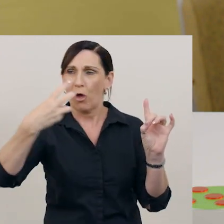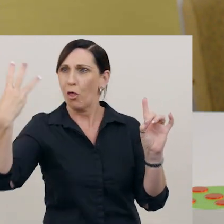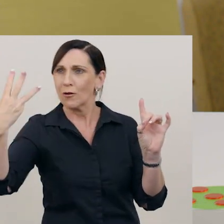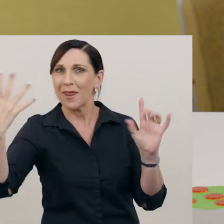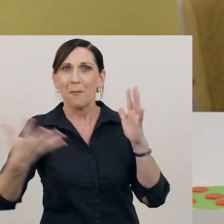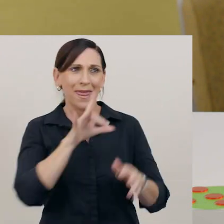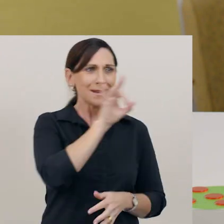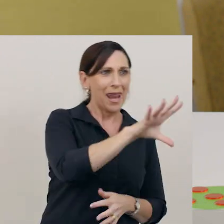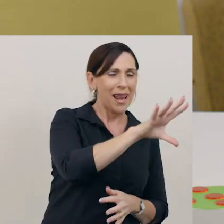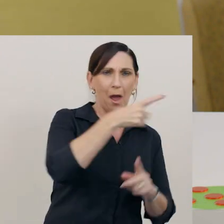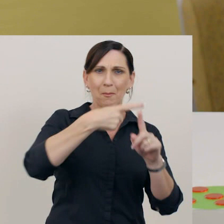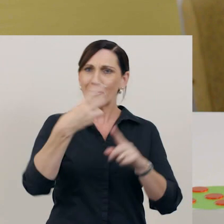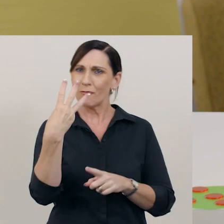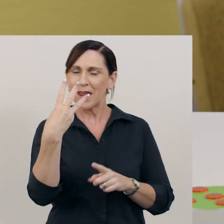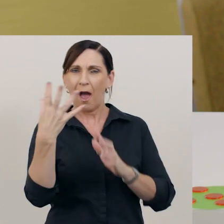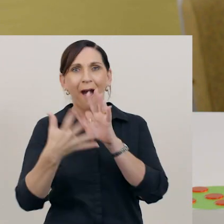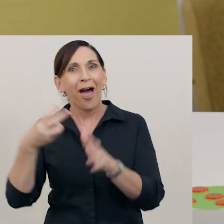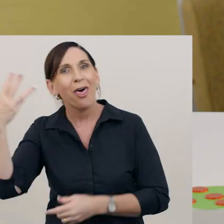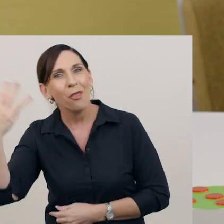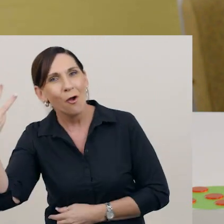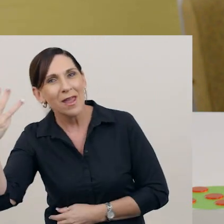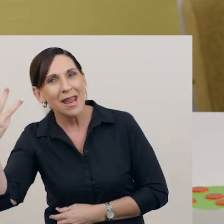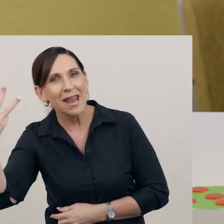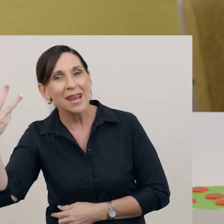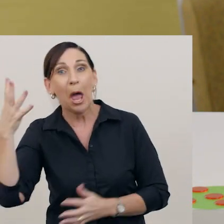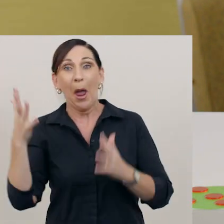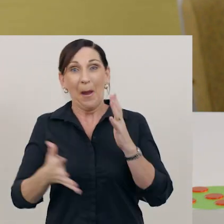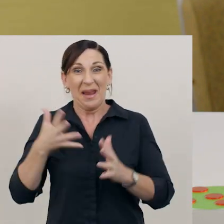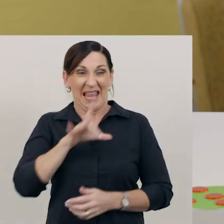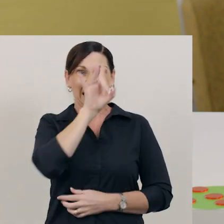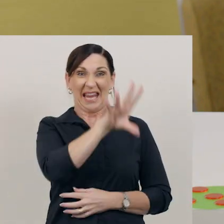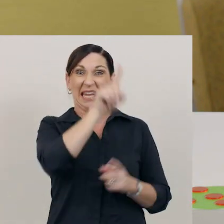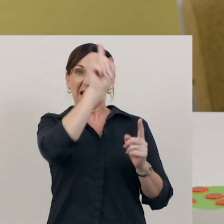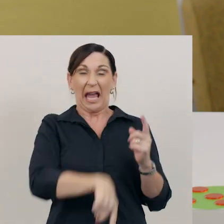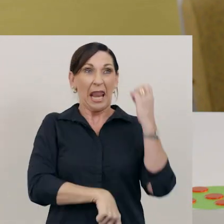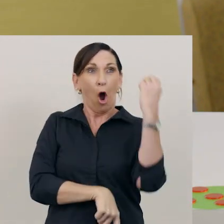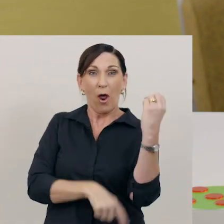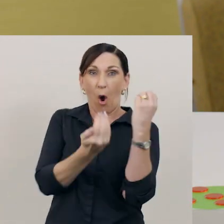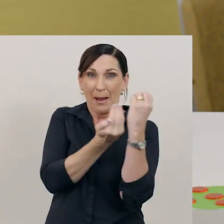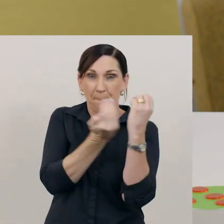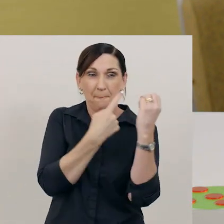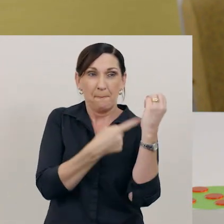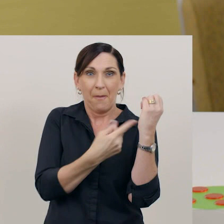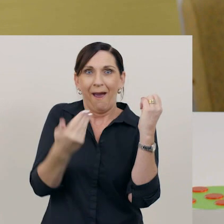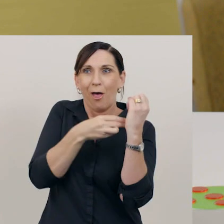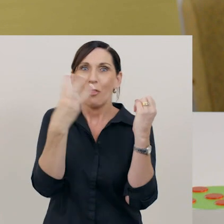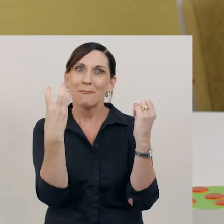I counted on 3 from 10, to find the answer 13.